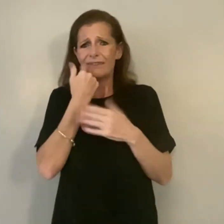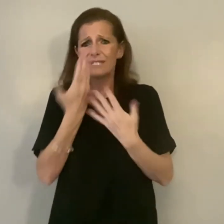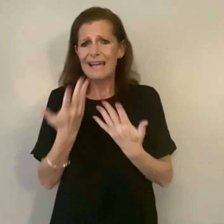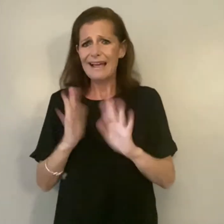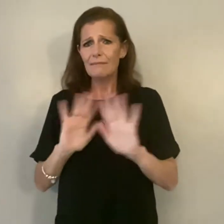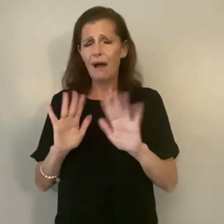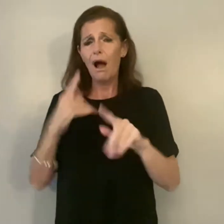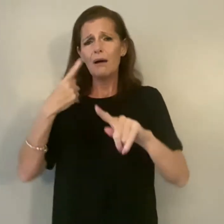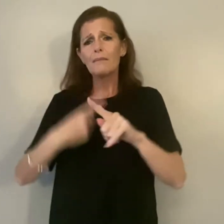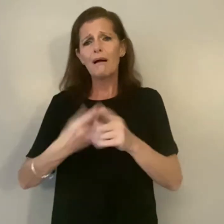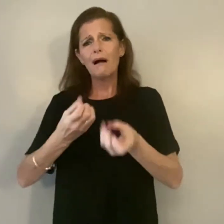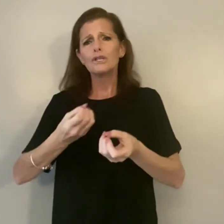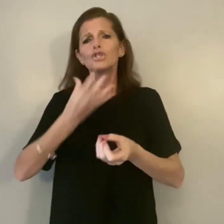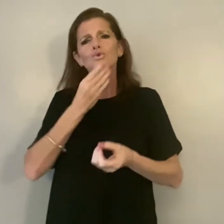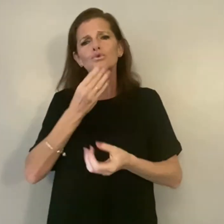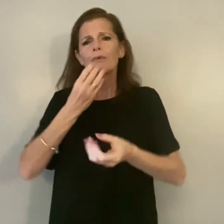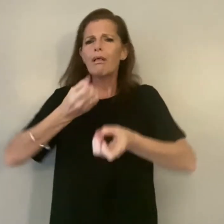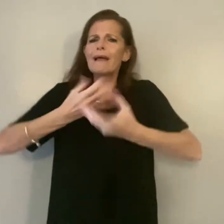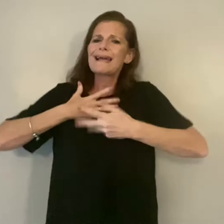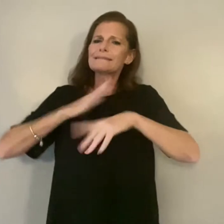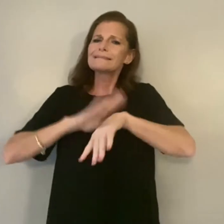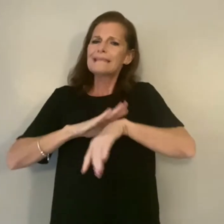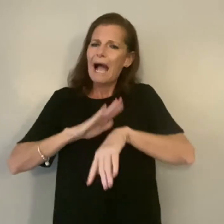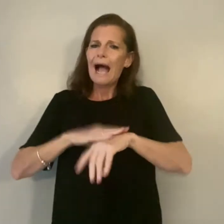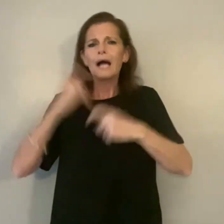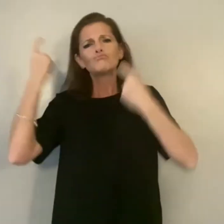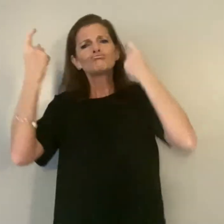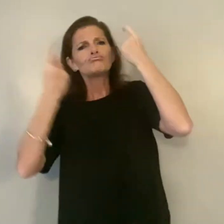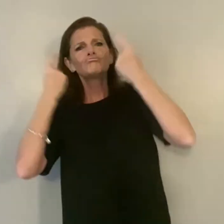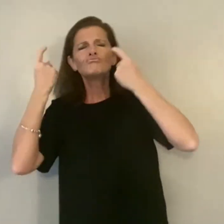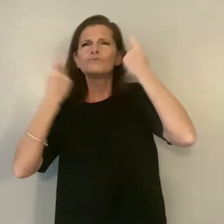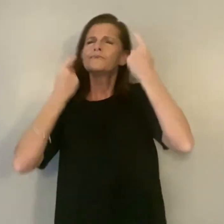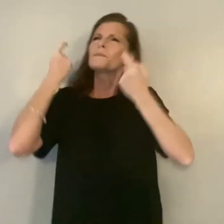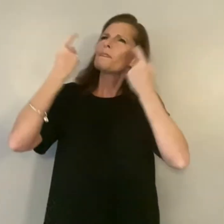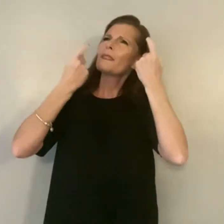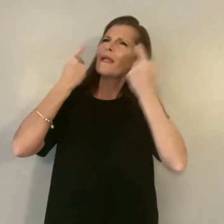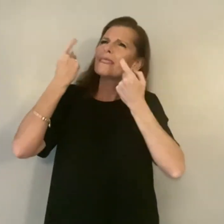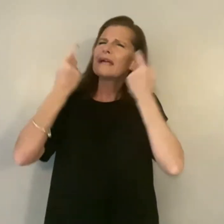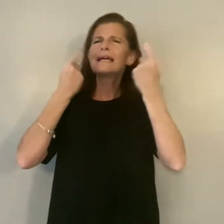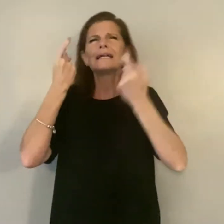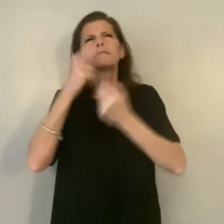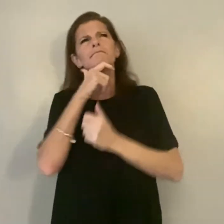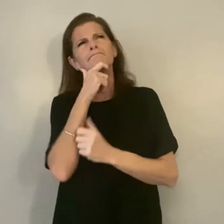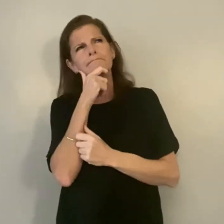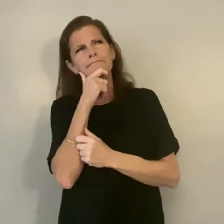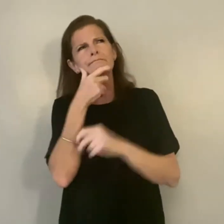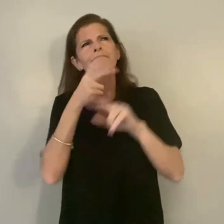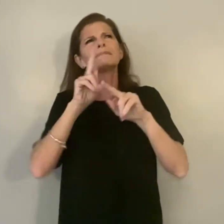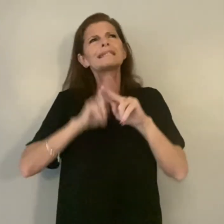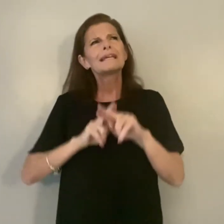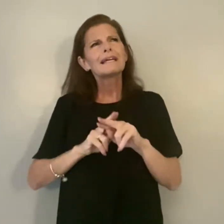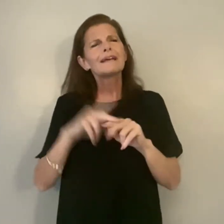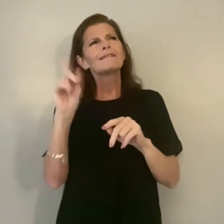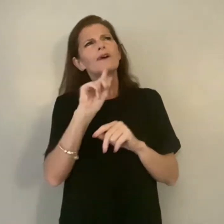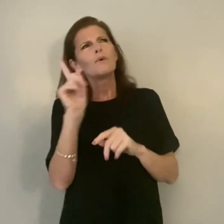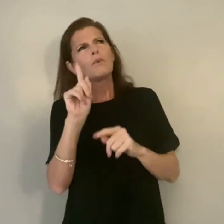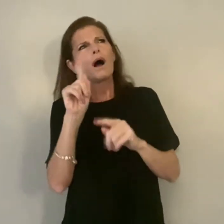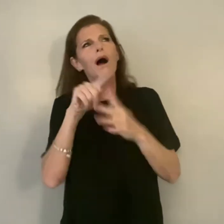and typically, you're given lots of time to make decisions and therefore you can feel like you can explore the implications.